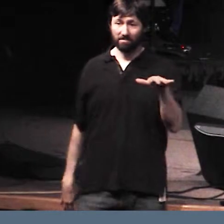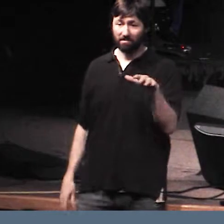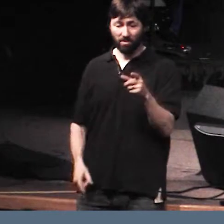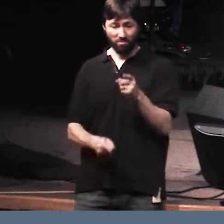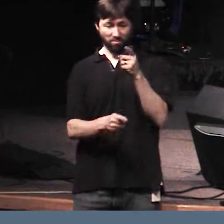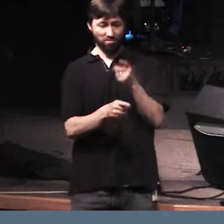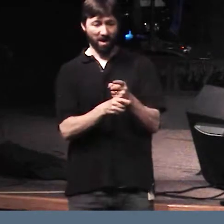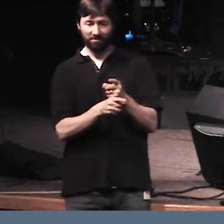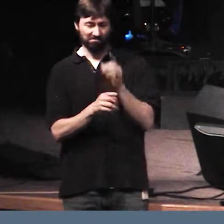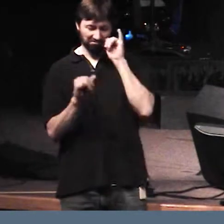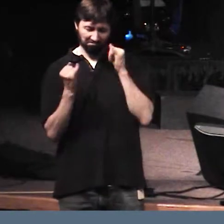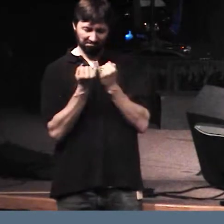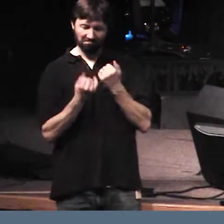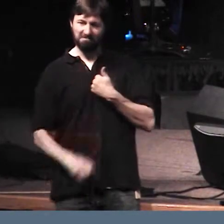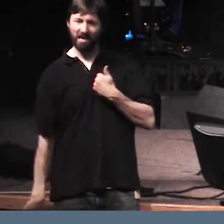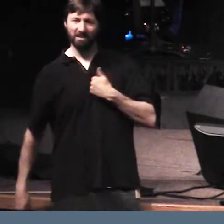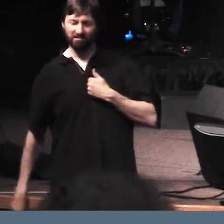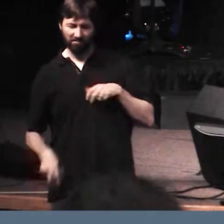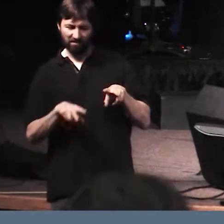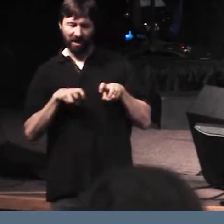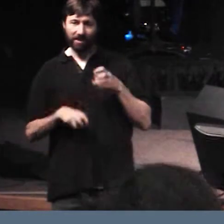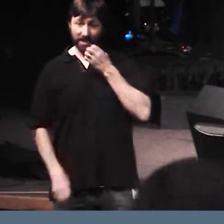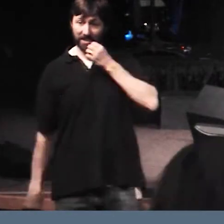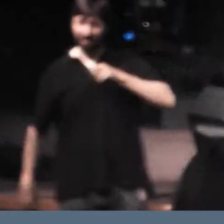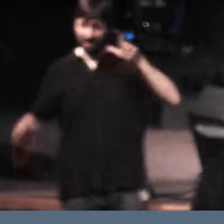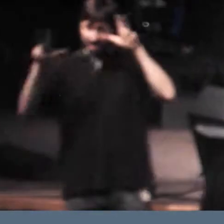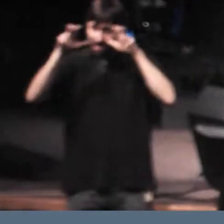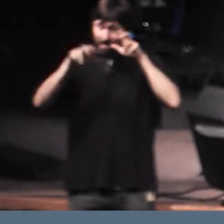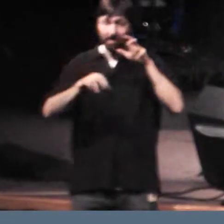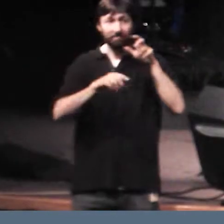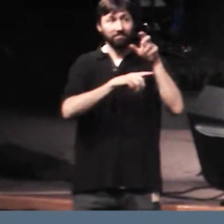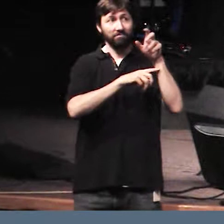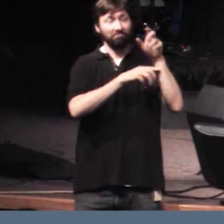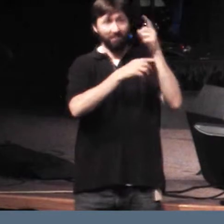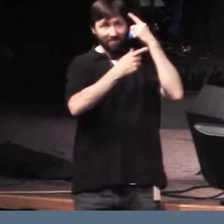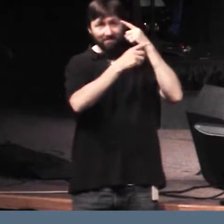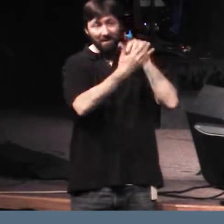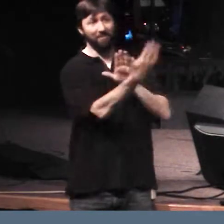in their own eyes- It's time when people did what was evil in God's sight- It really was a time of